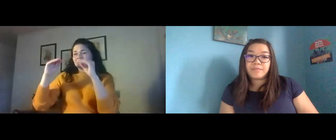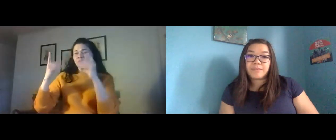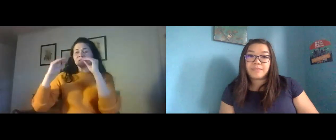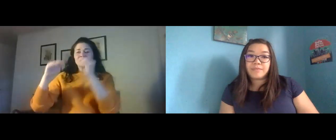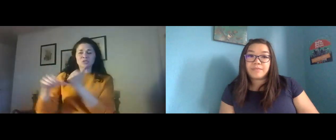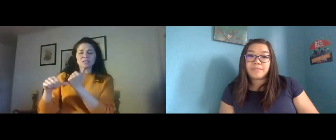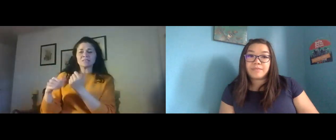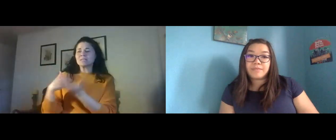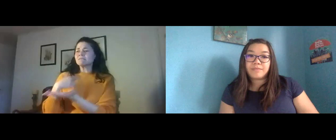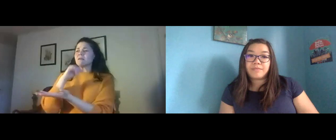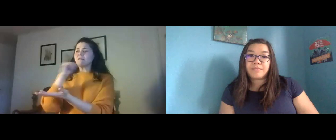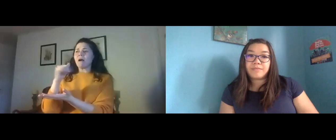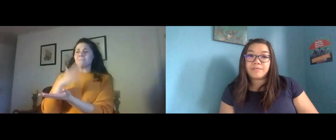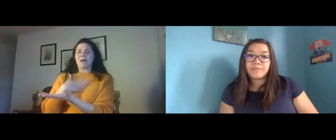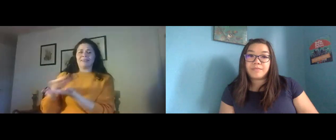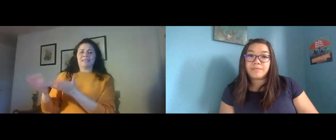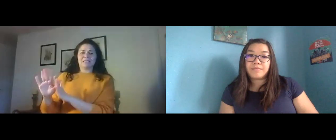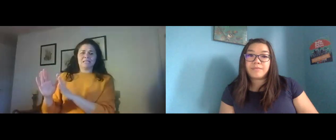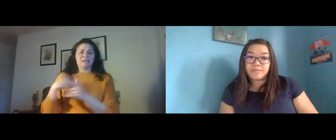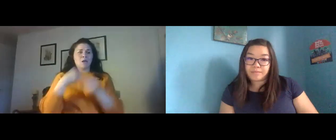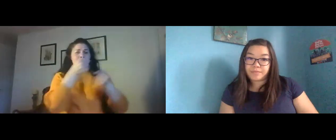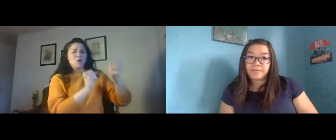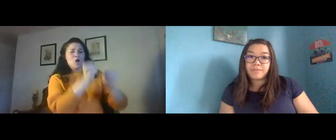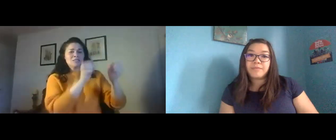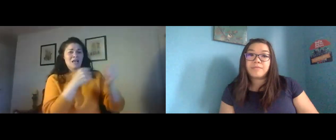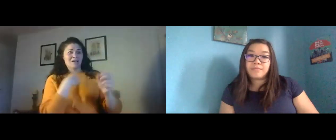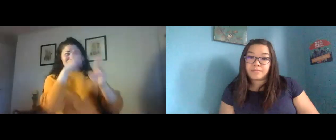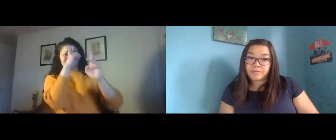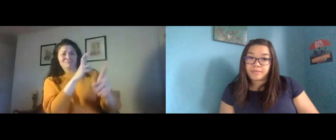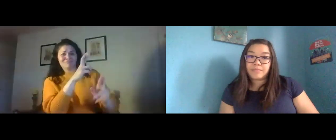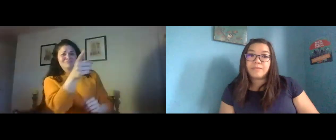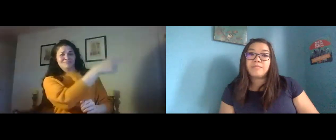Aside from teaching, I could be a teacher’s assistant, which wasn’t my thing. I could choreograph, and I respect those who do, but that also wasn’t my thing.